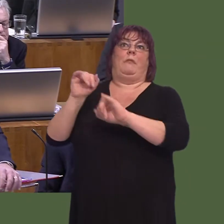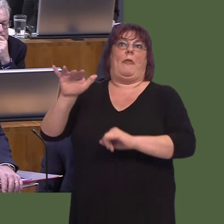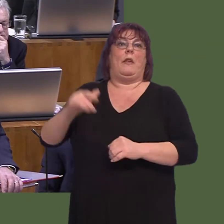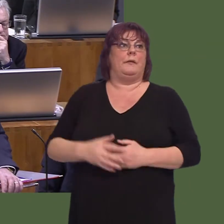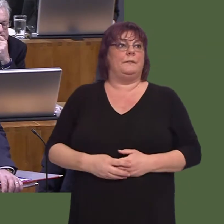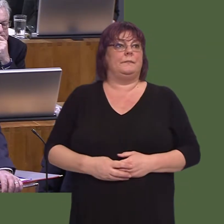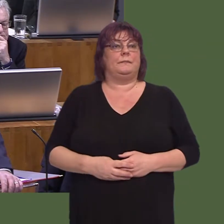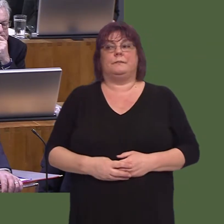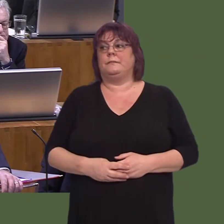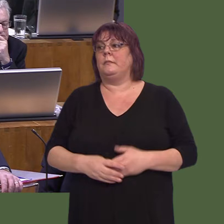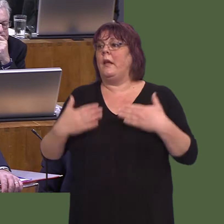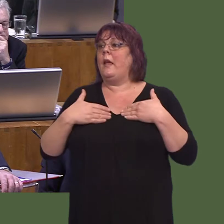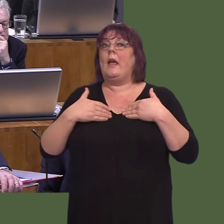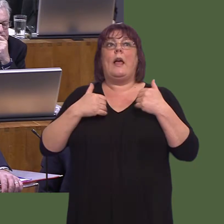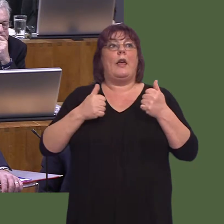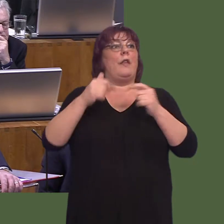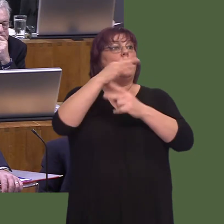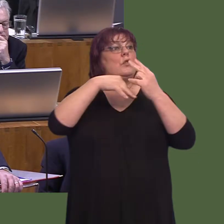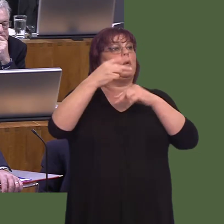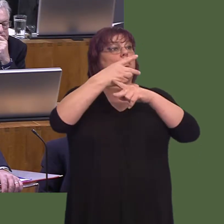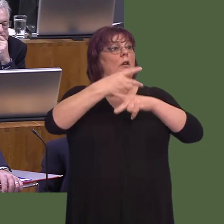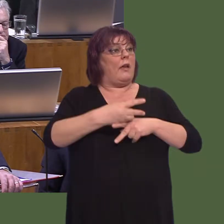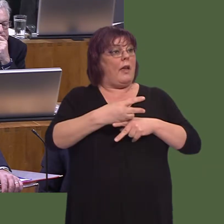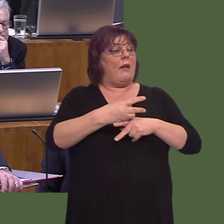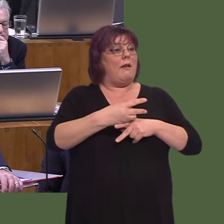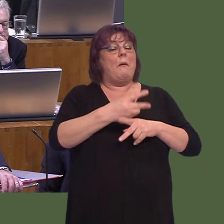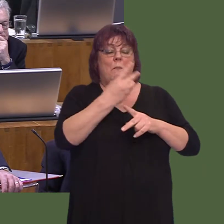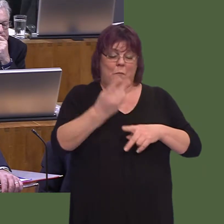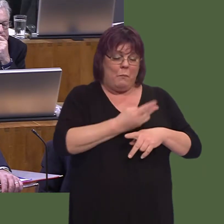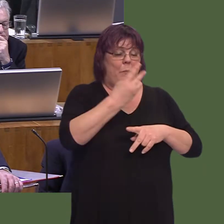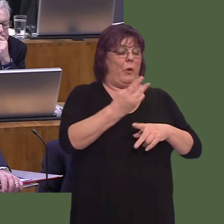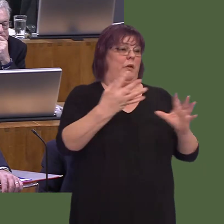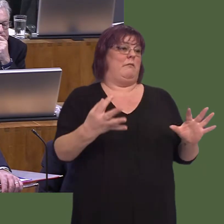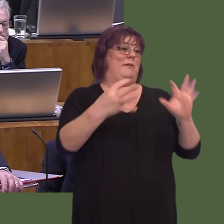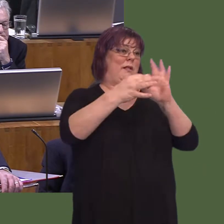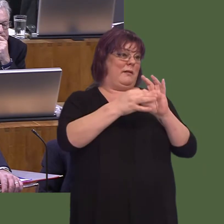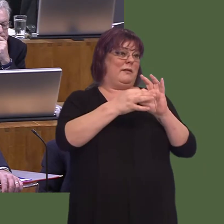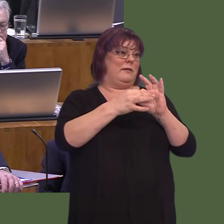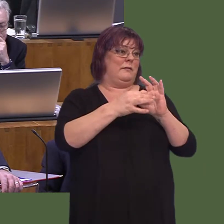We always took the view that health and social care had to be seen in the round and that one was strongly linked to the other.